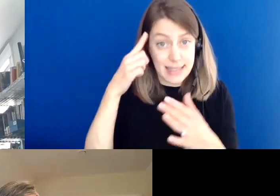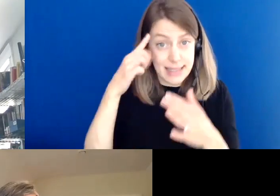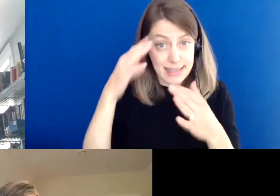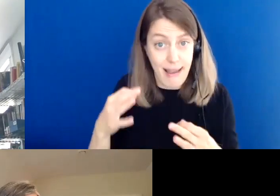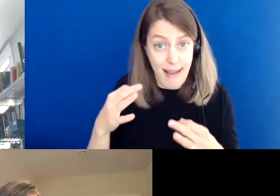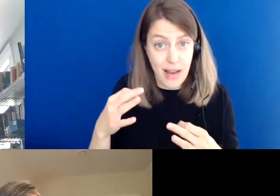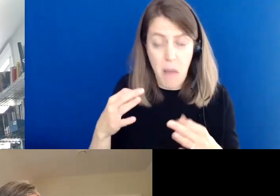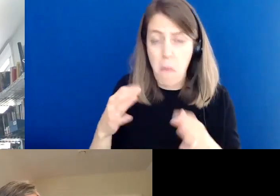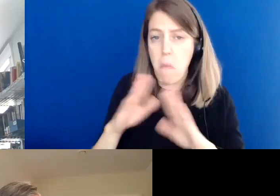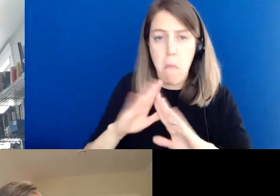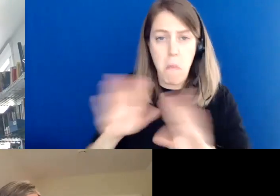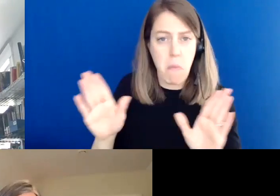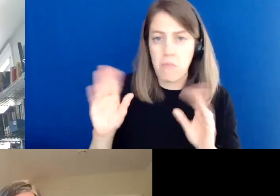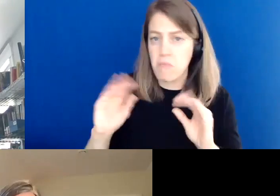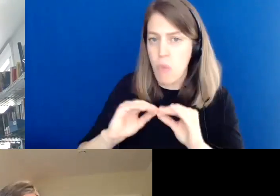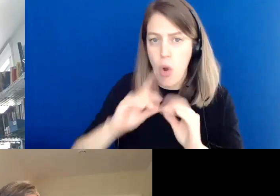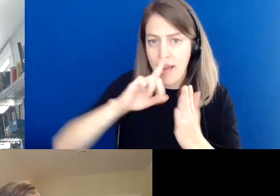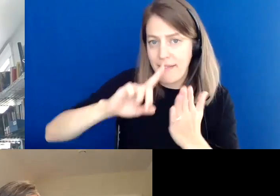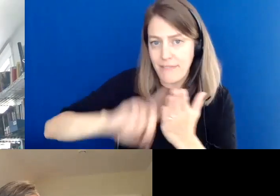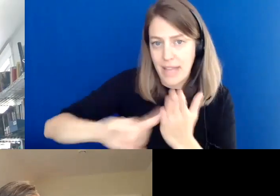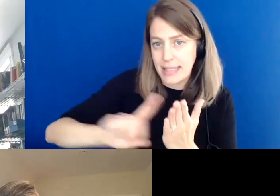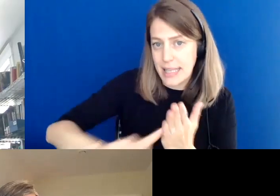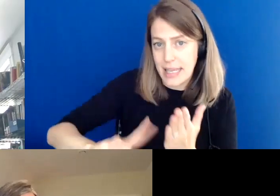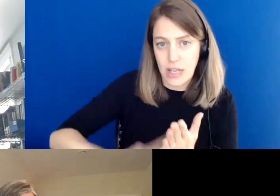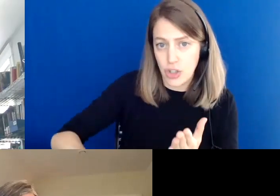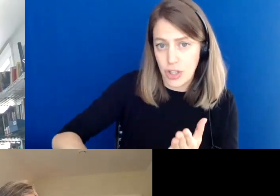They could not have predicted the subsequent deaths,